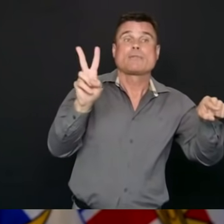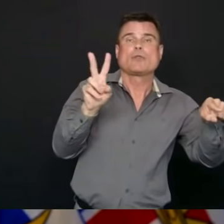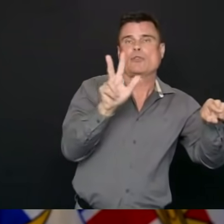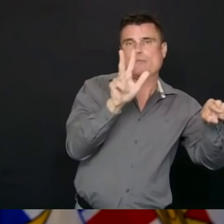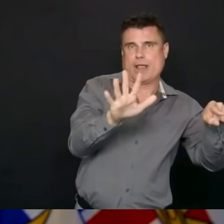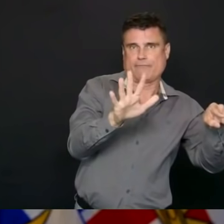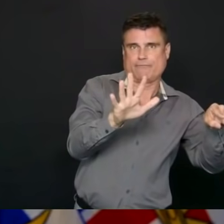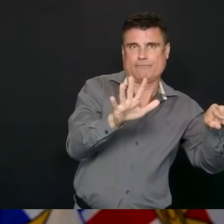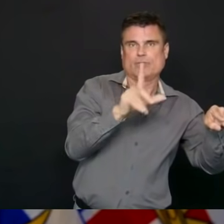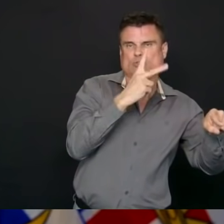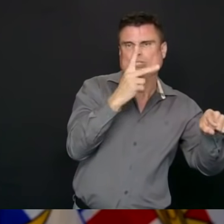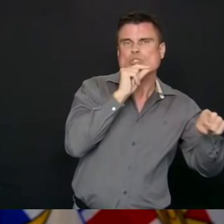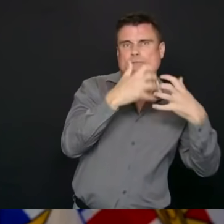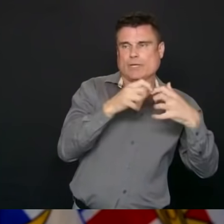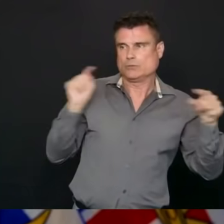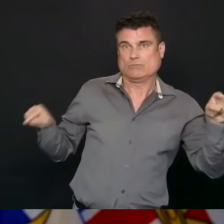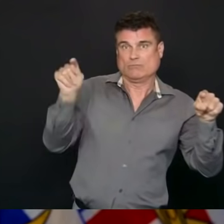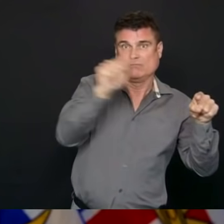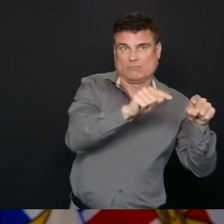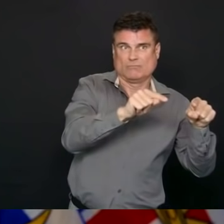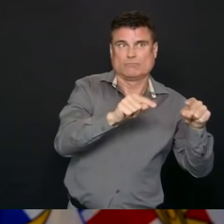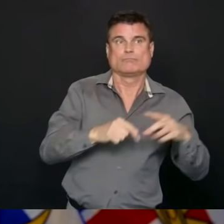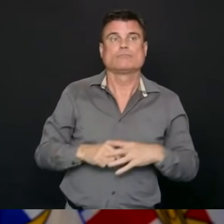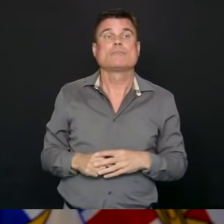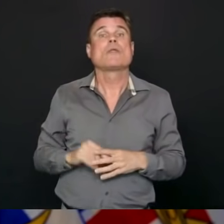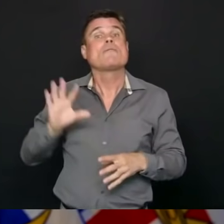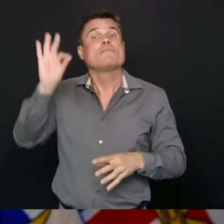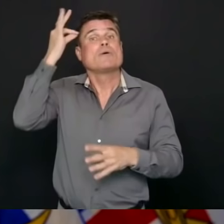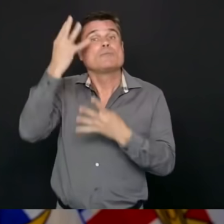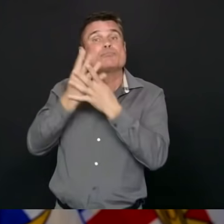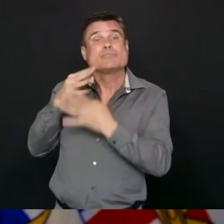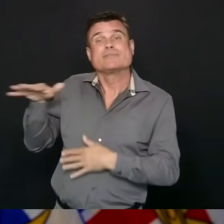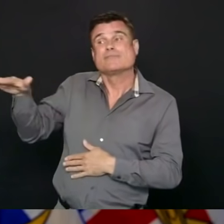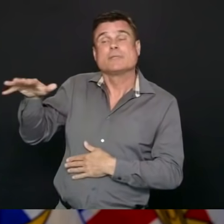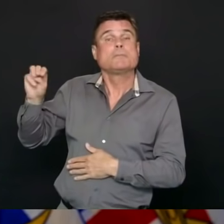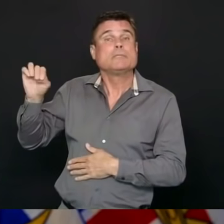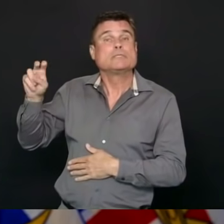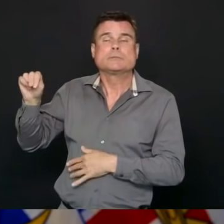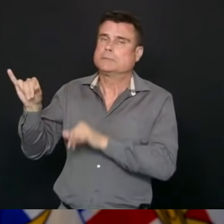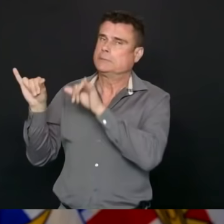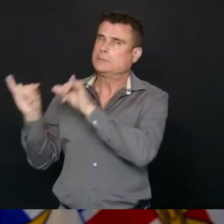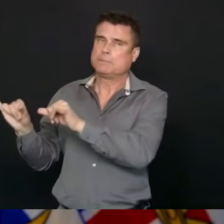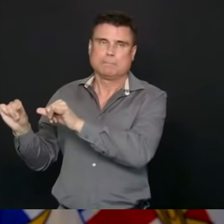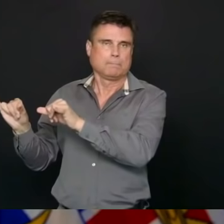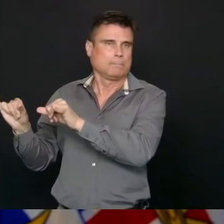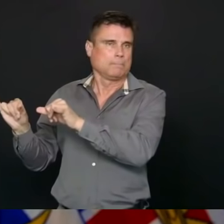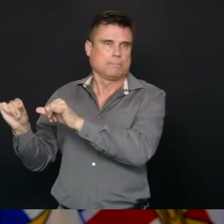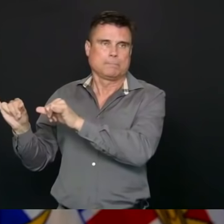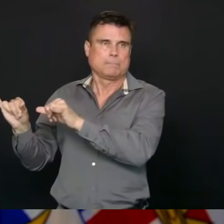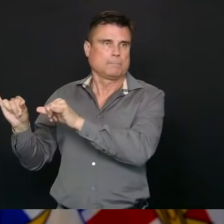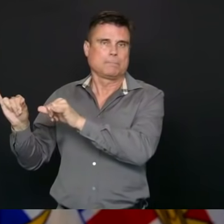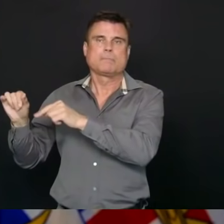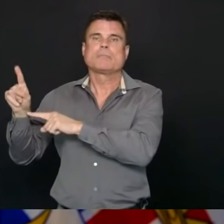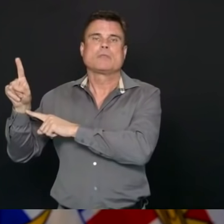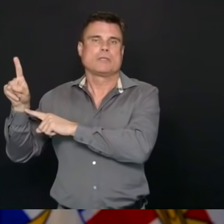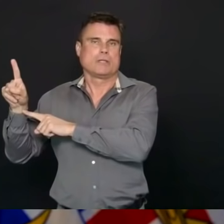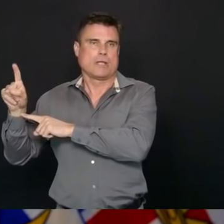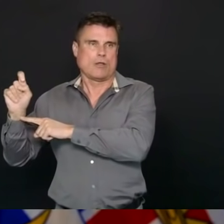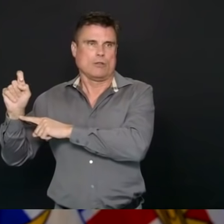134 cases, the same at the Mission Federal actionable institution and 16 people associated directly